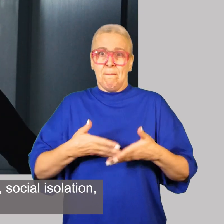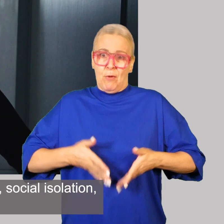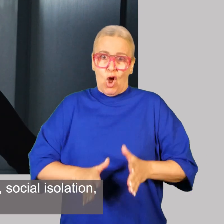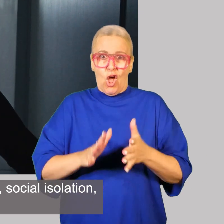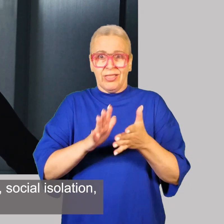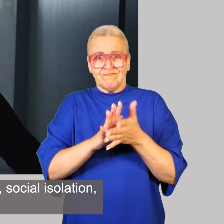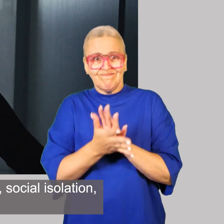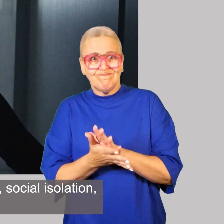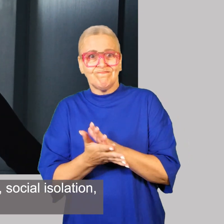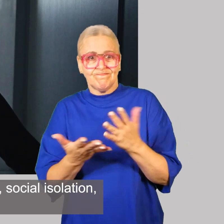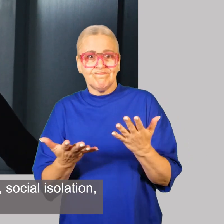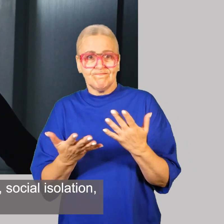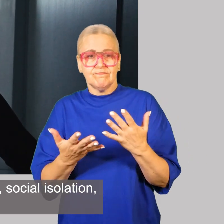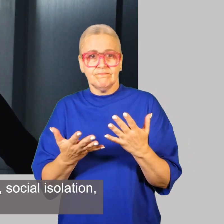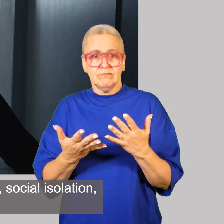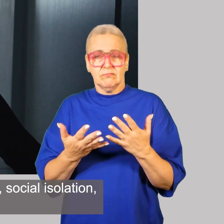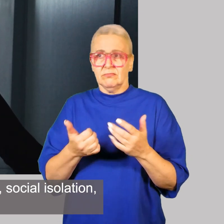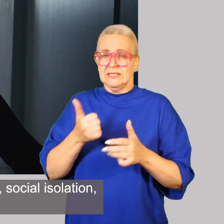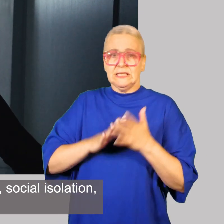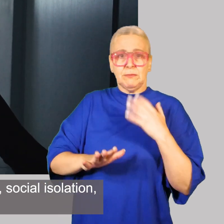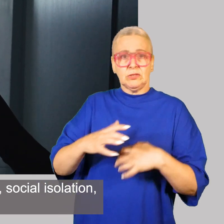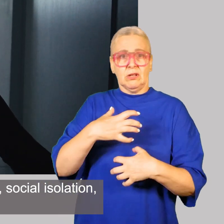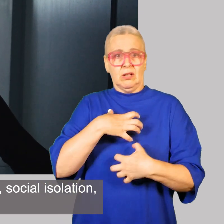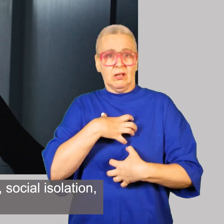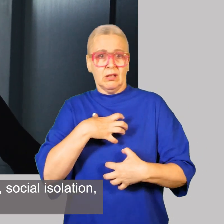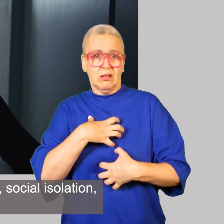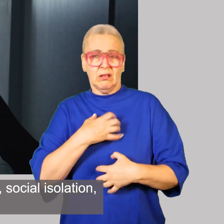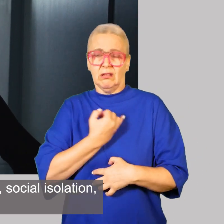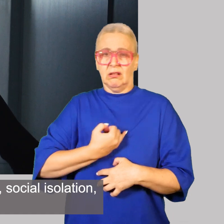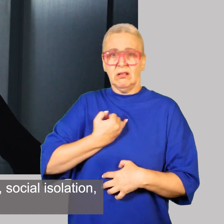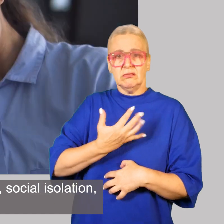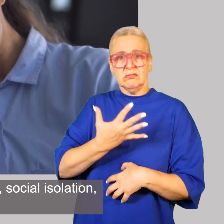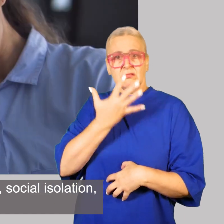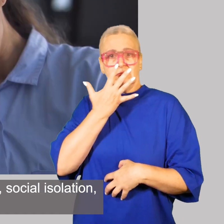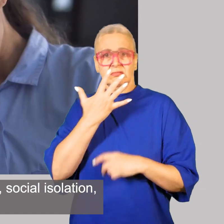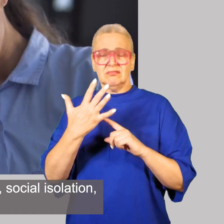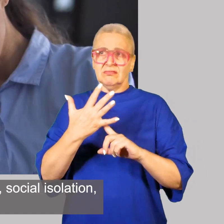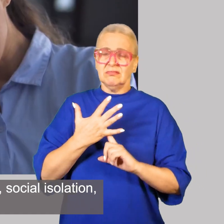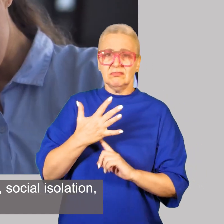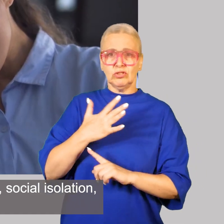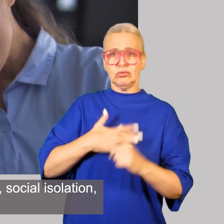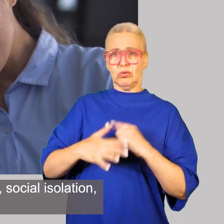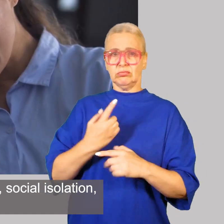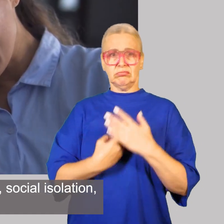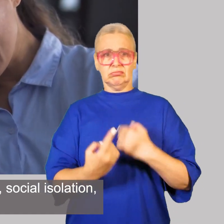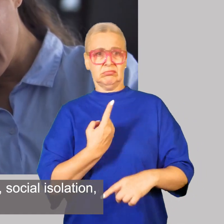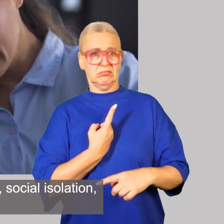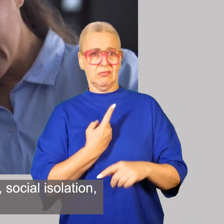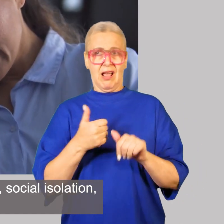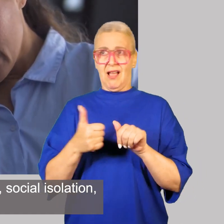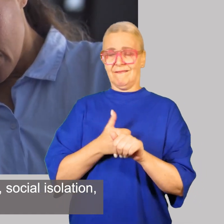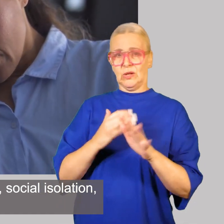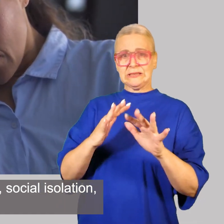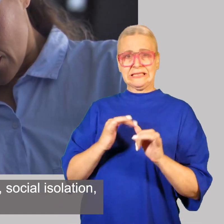Experiences of fear, guilt, shame, discrimination, social isolation, avoidance of testing